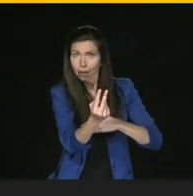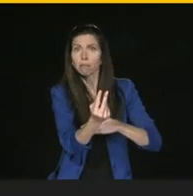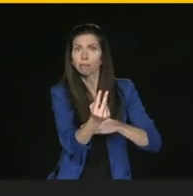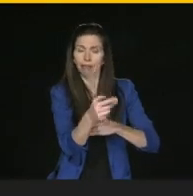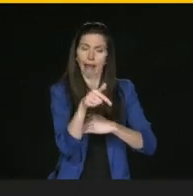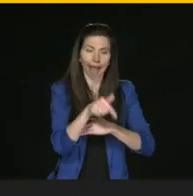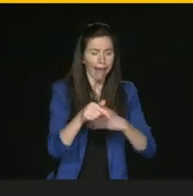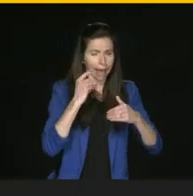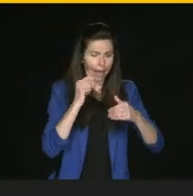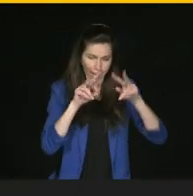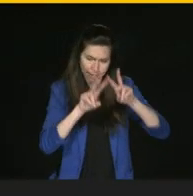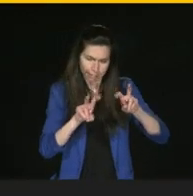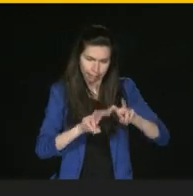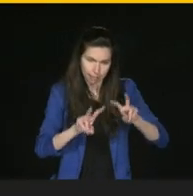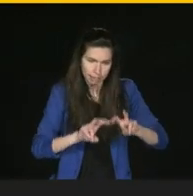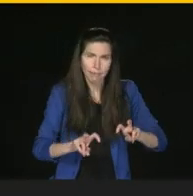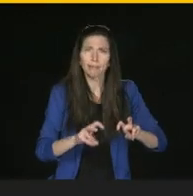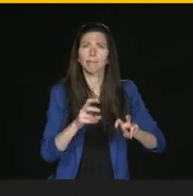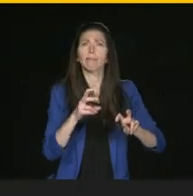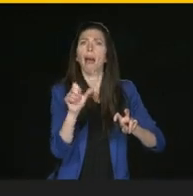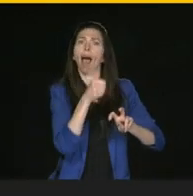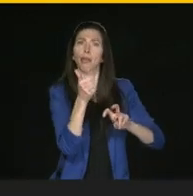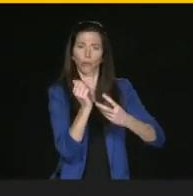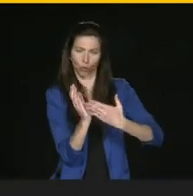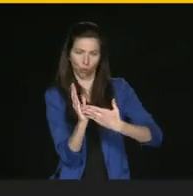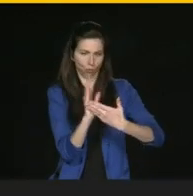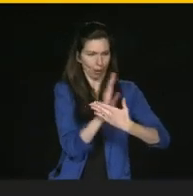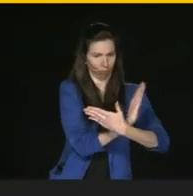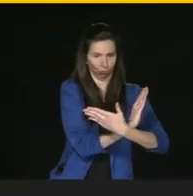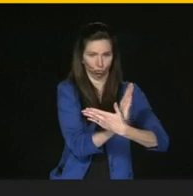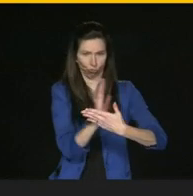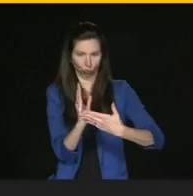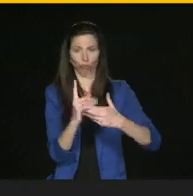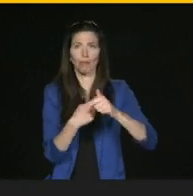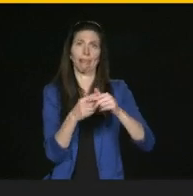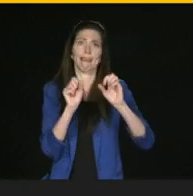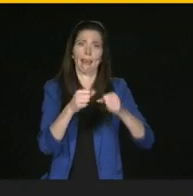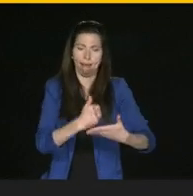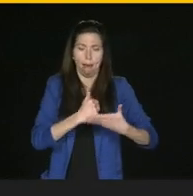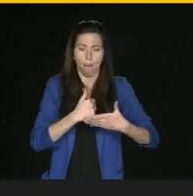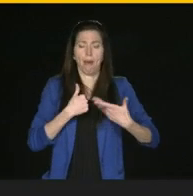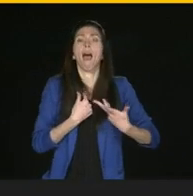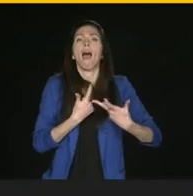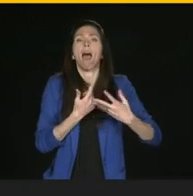SOME OF WHOM ARE ON THE PHONE, WILL HAVE PARAMETERS AND